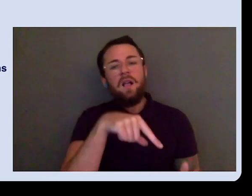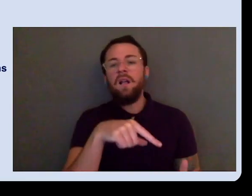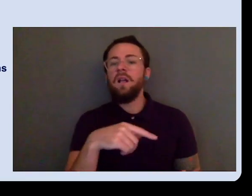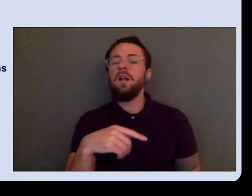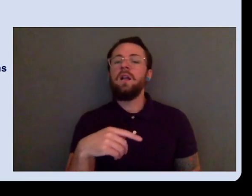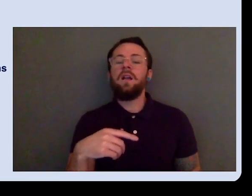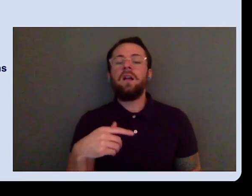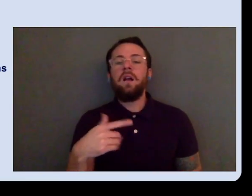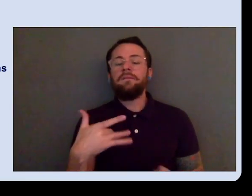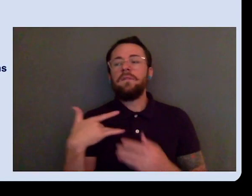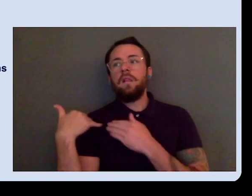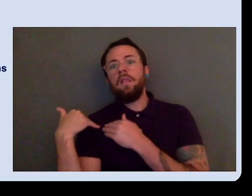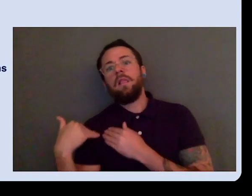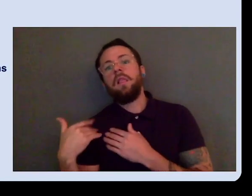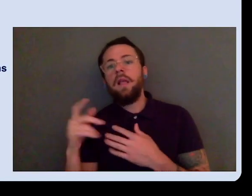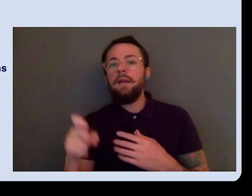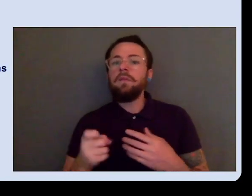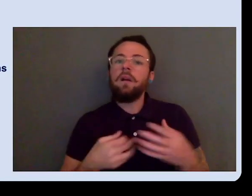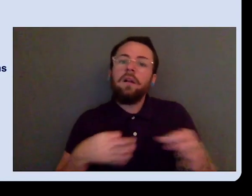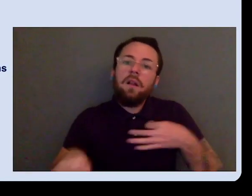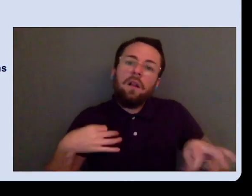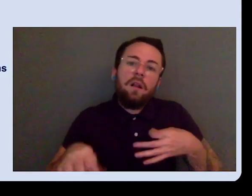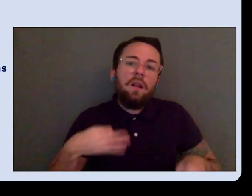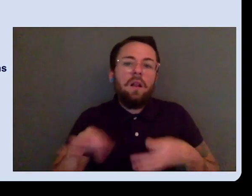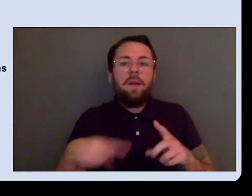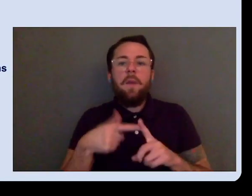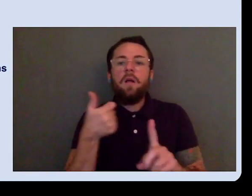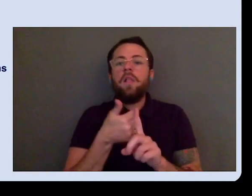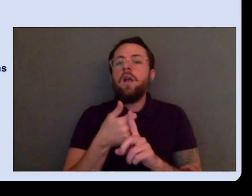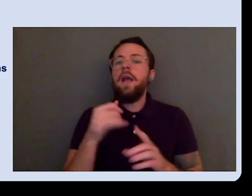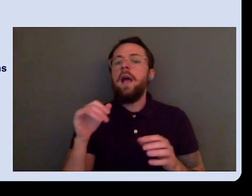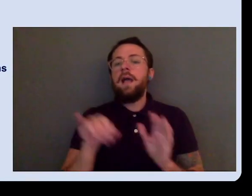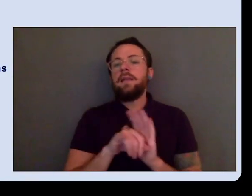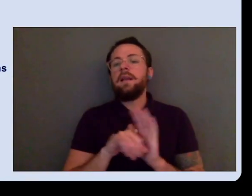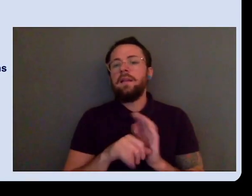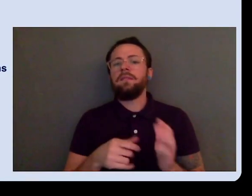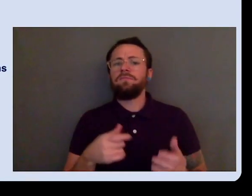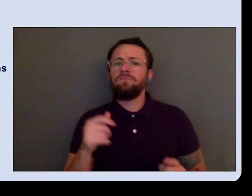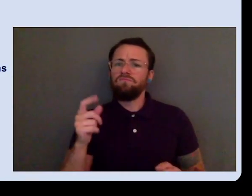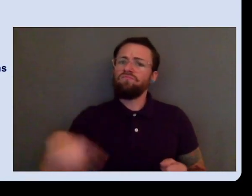Have discussions that are authentic and healthy in the class room and it doesn't leave the